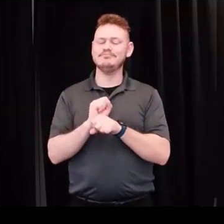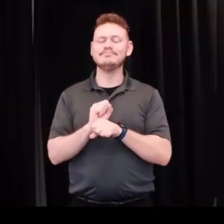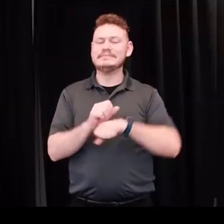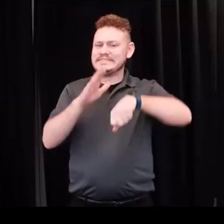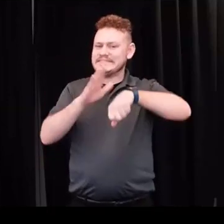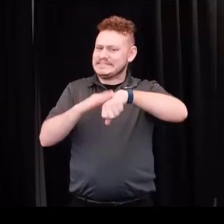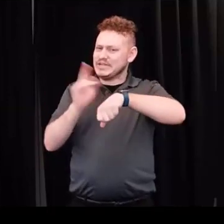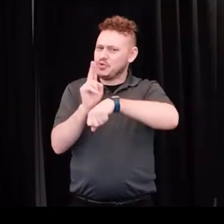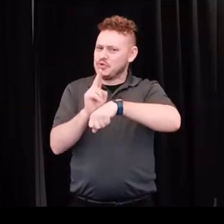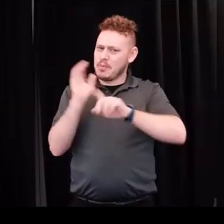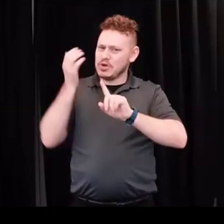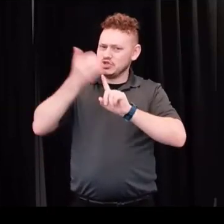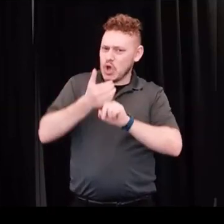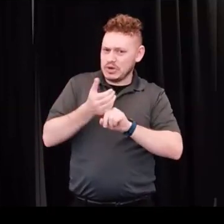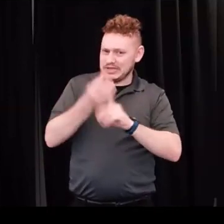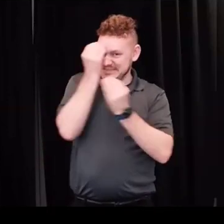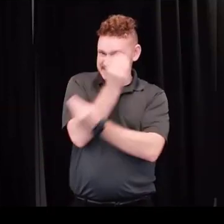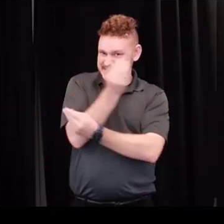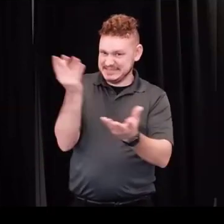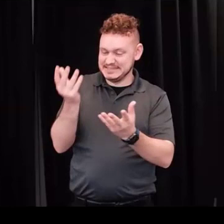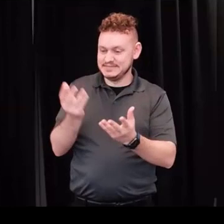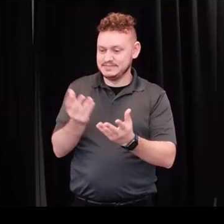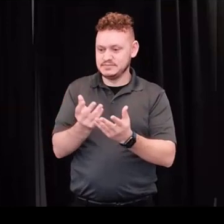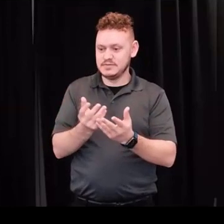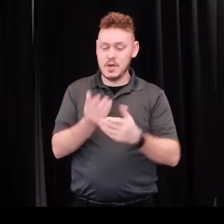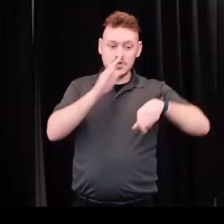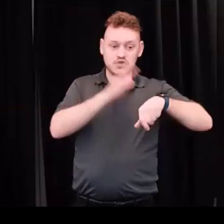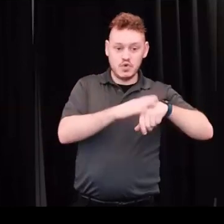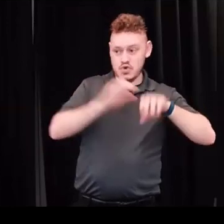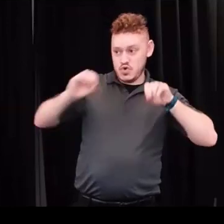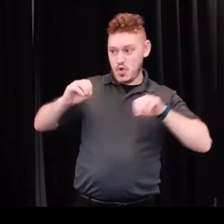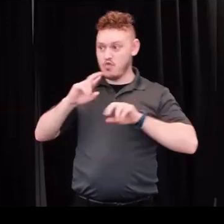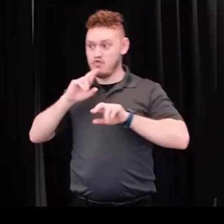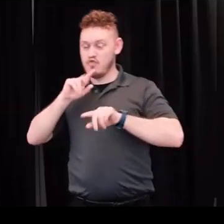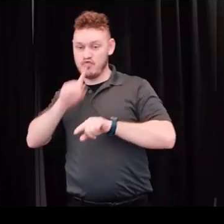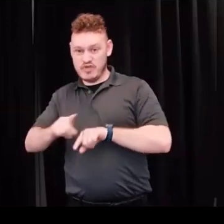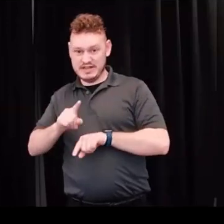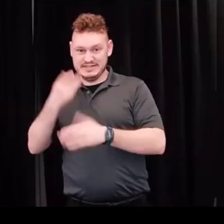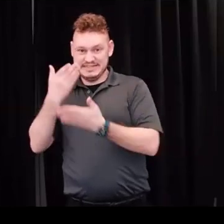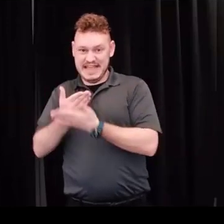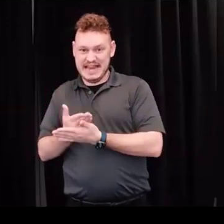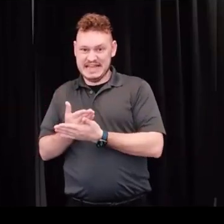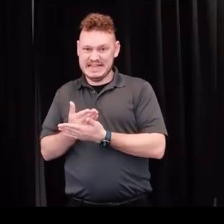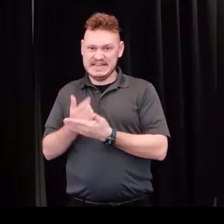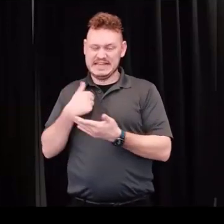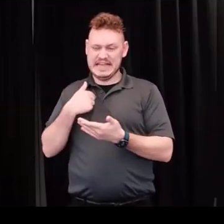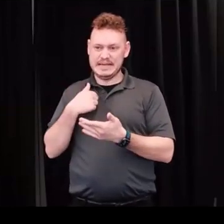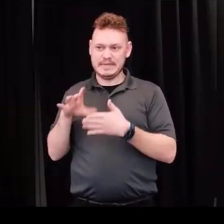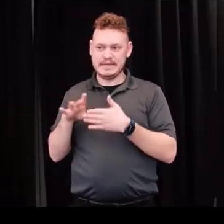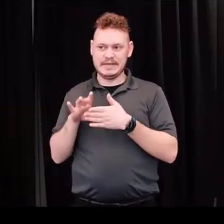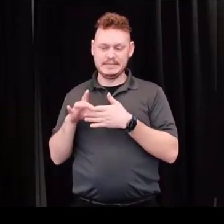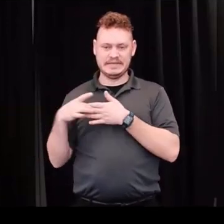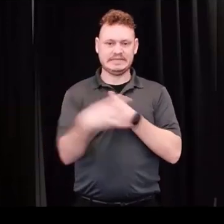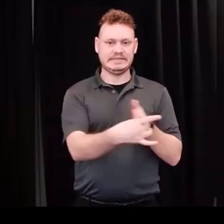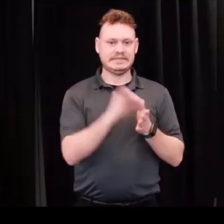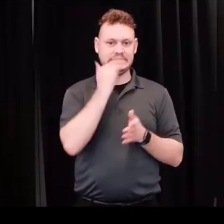personas. Personas without real data can become misleading fictionalizations. Again, you need to